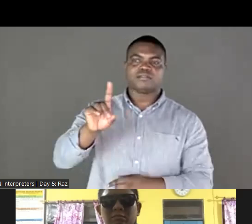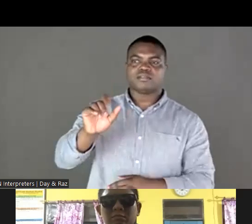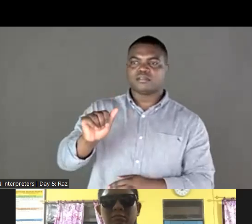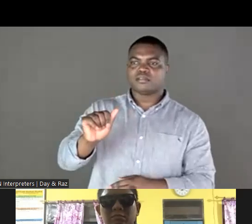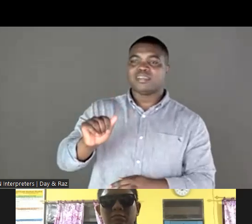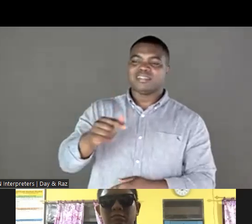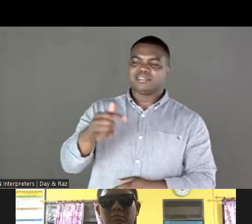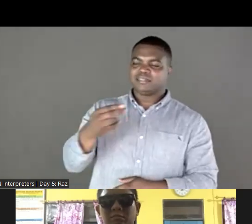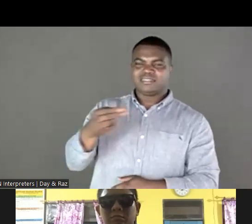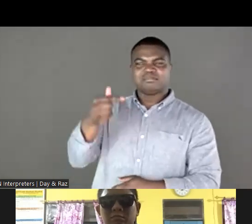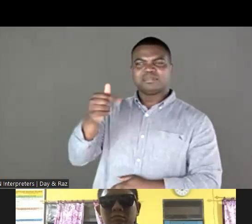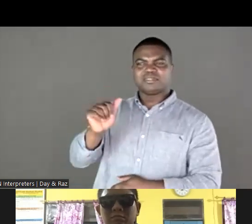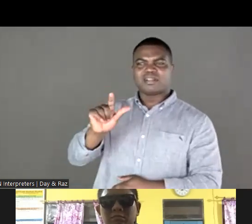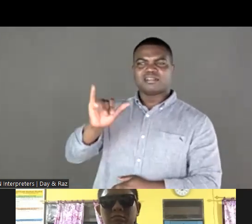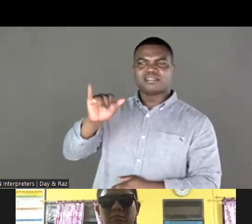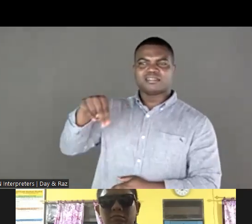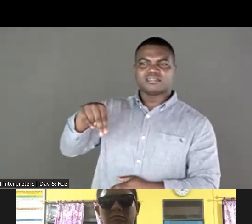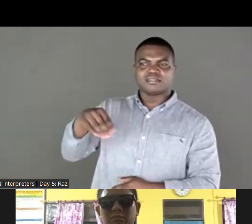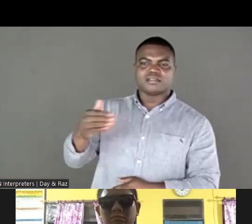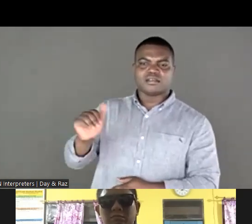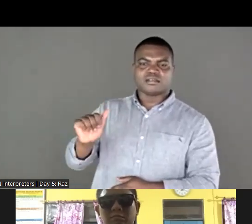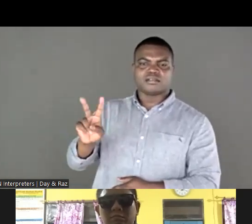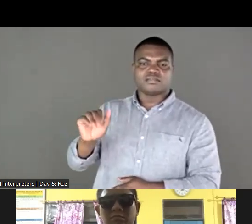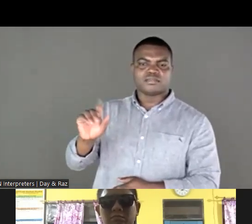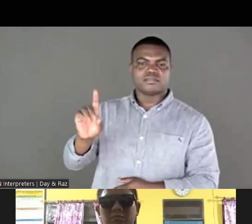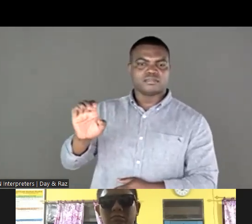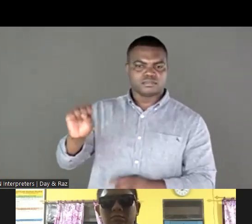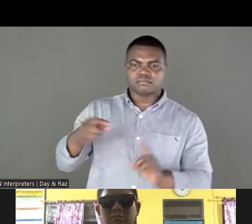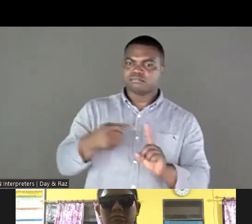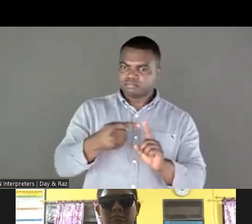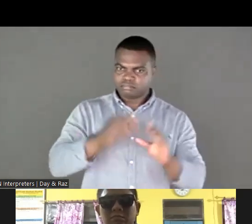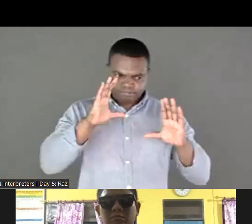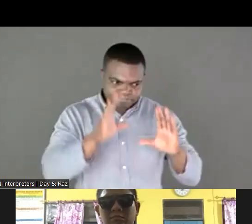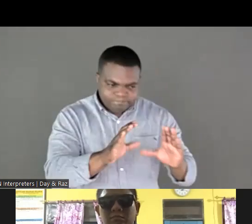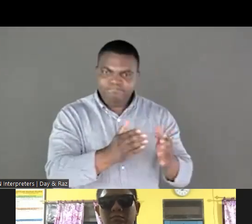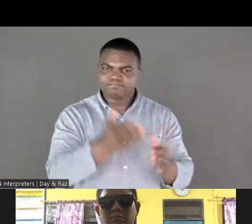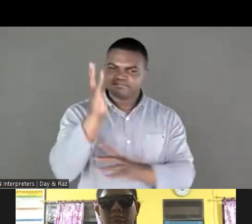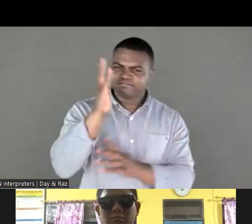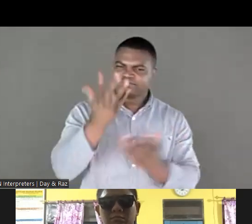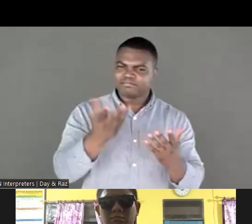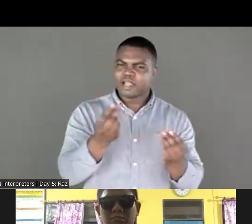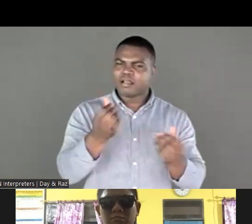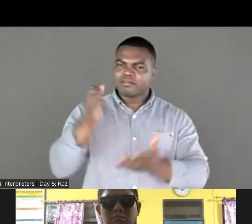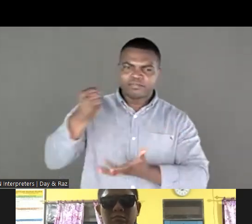key messages arising from the black disability organization report sharing the progress yours.